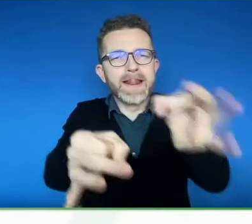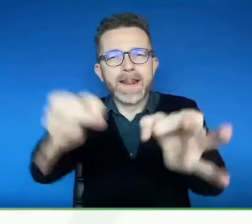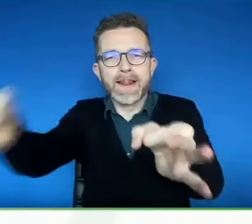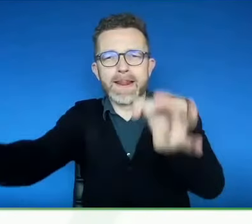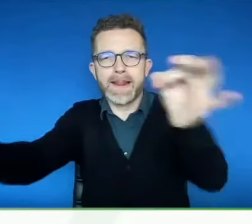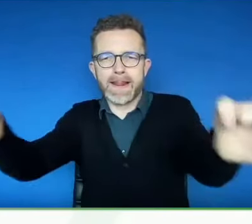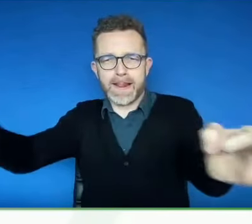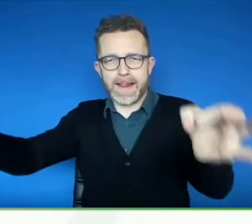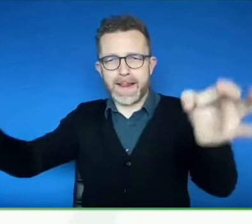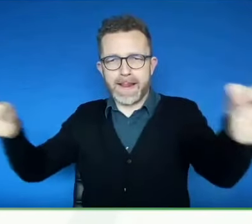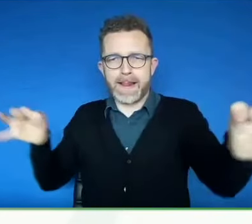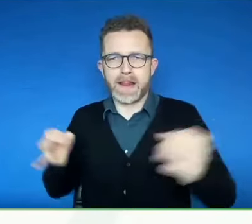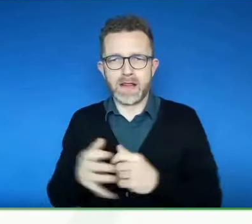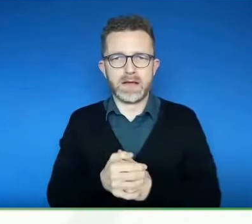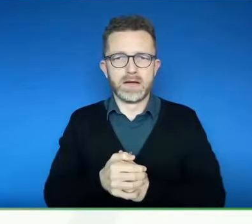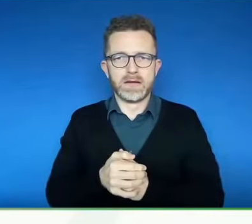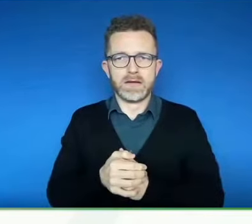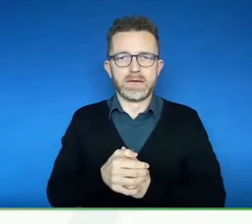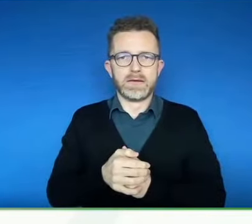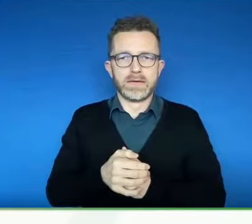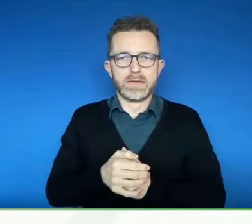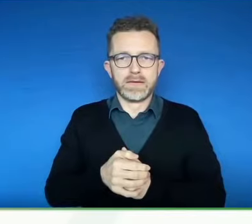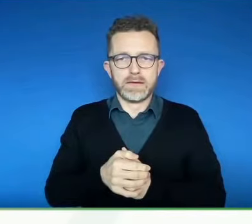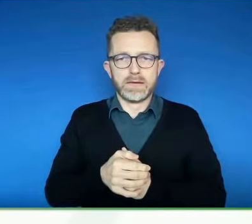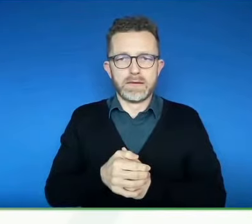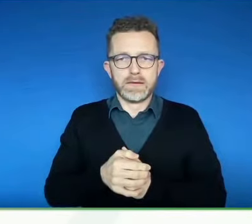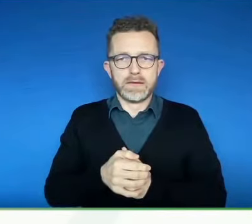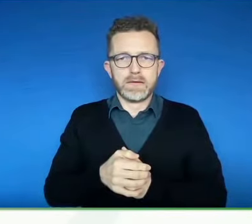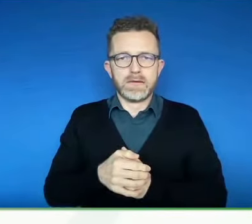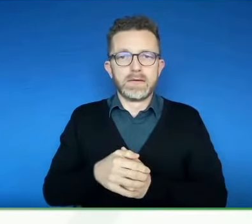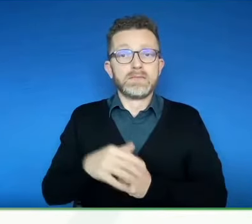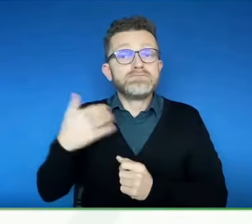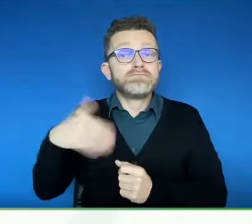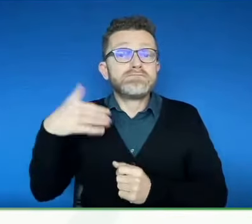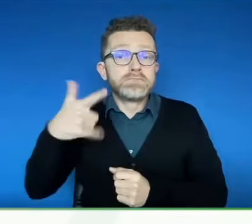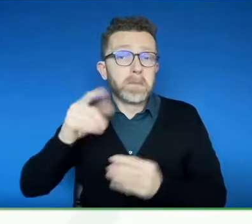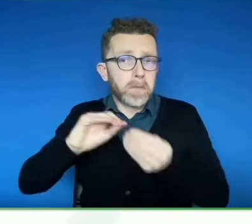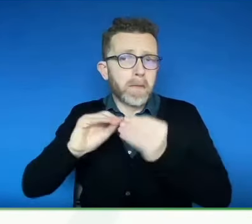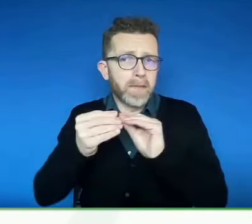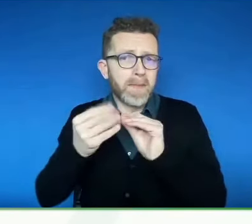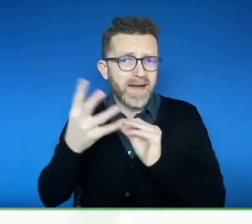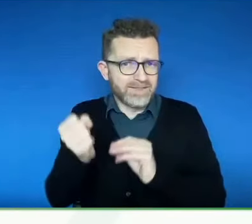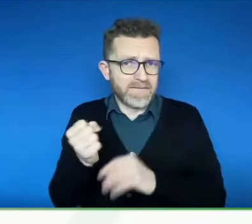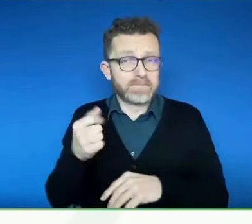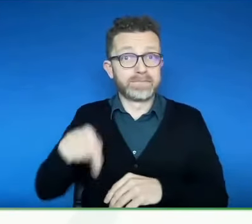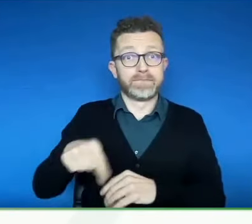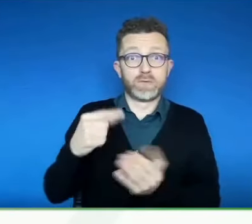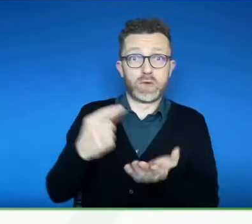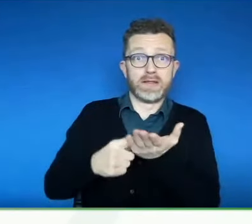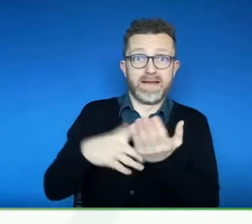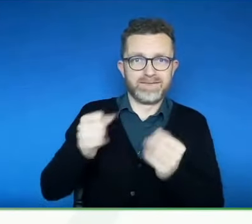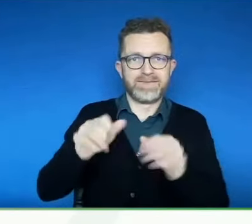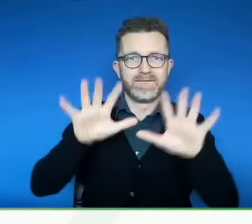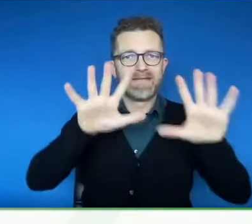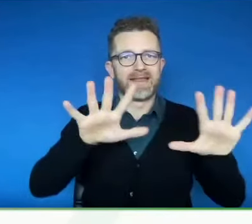And psychiatric institutions are meant to be for treatment.